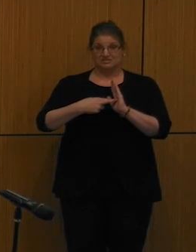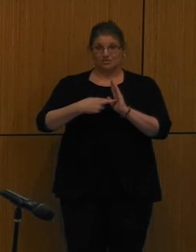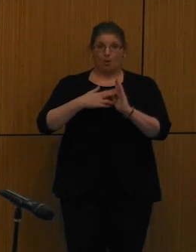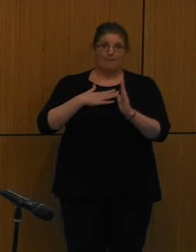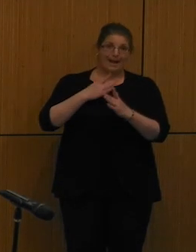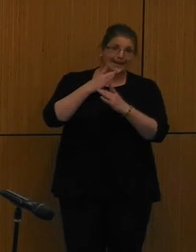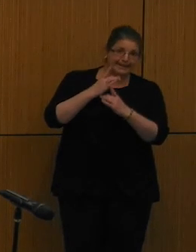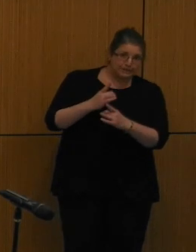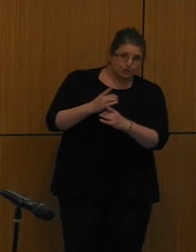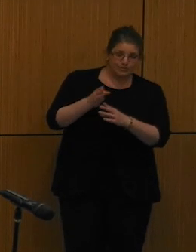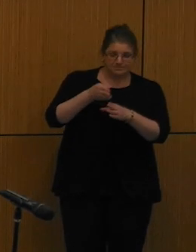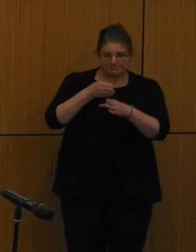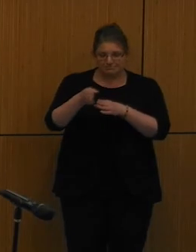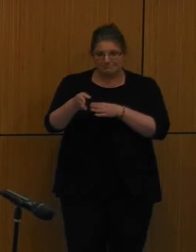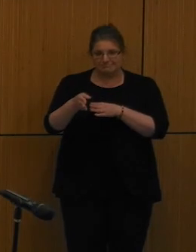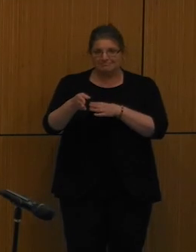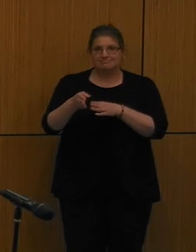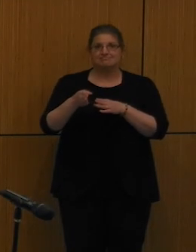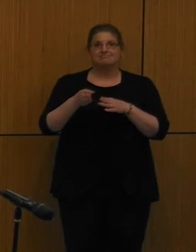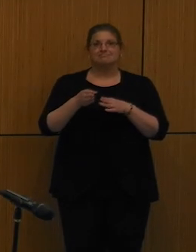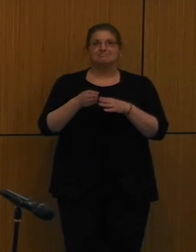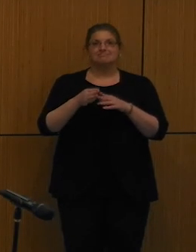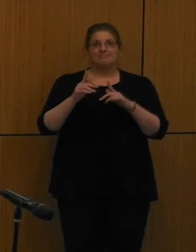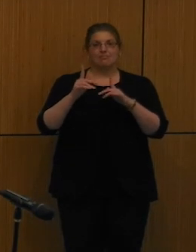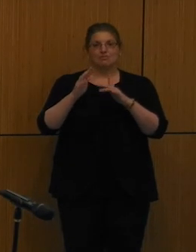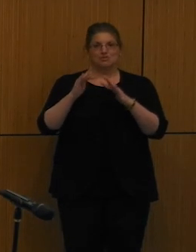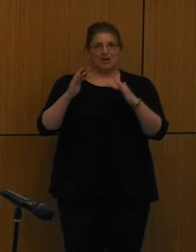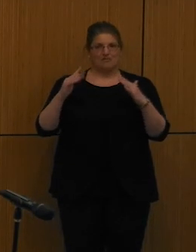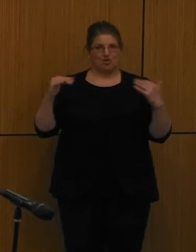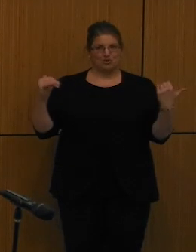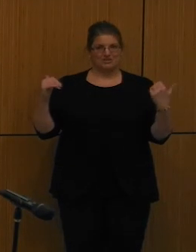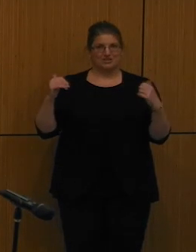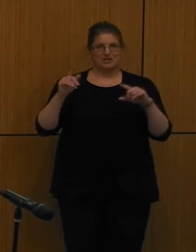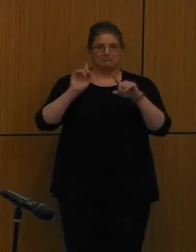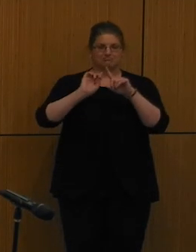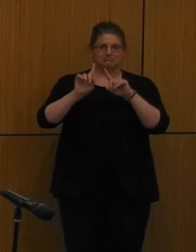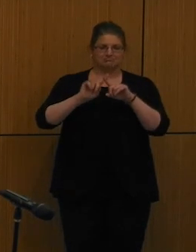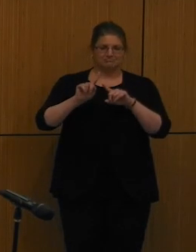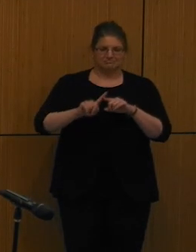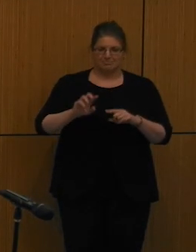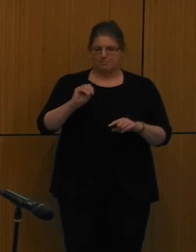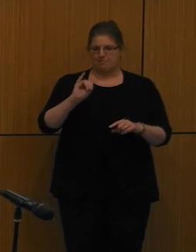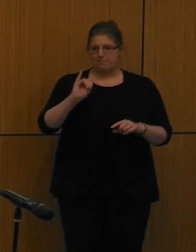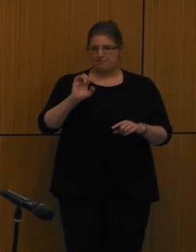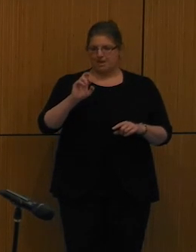as a microbiologist is the diversity of those microbes that are out there. We don't tend to think about them. And that's a little bit